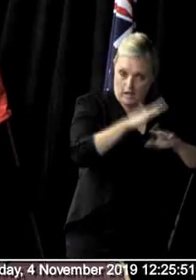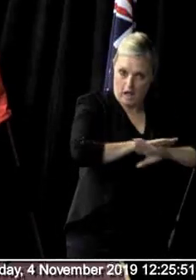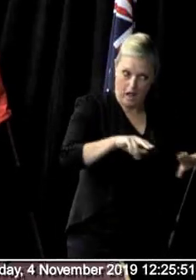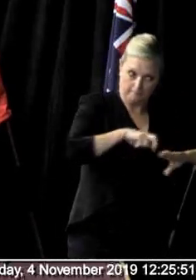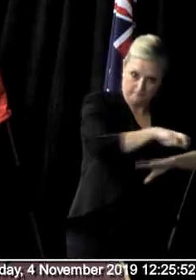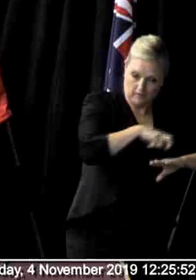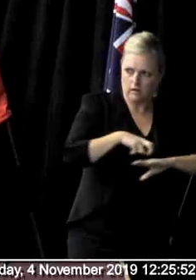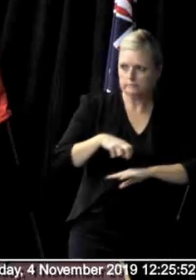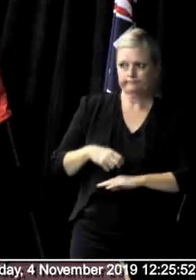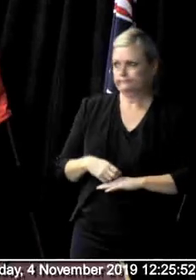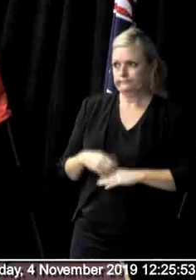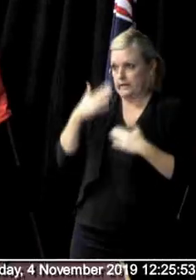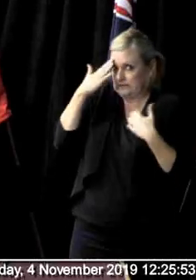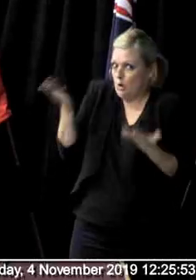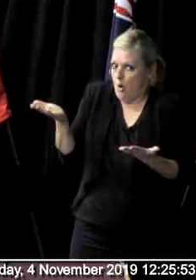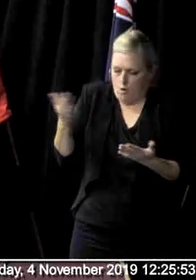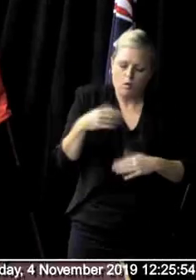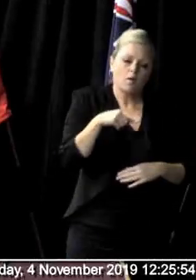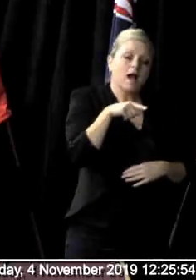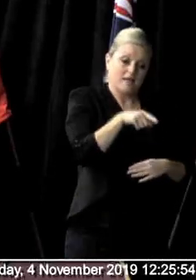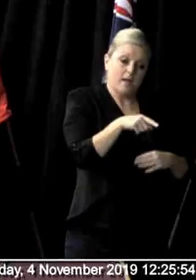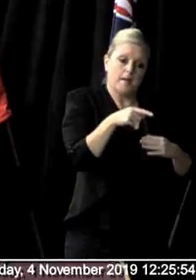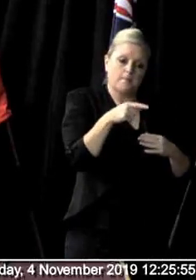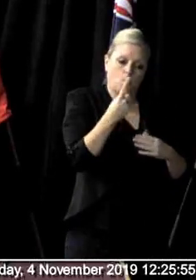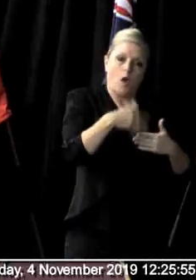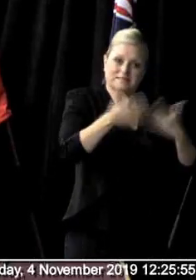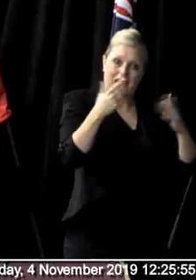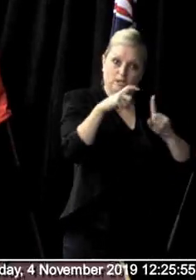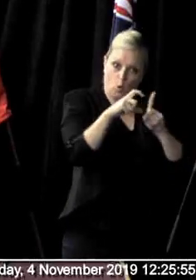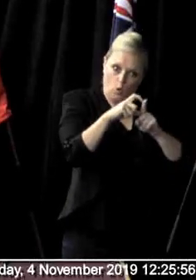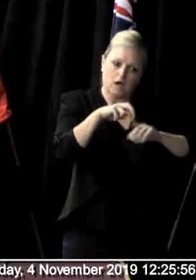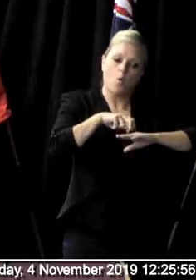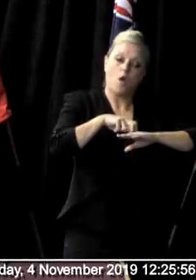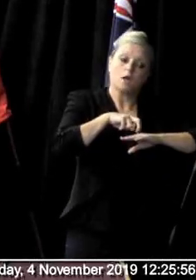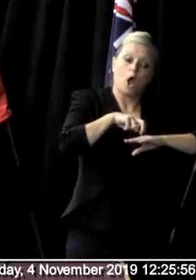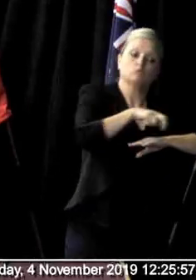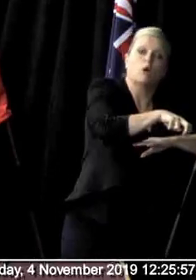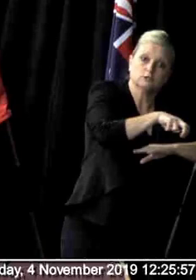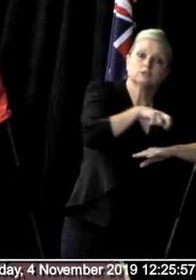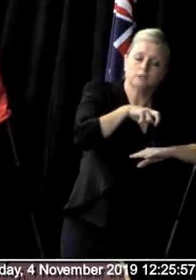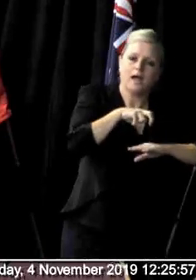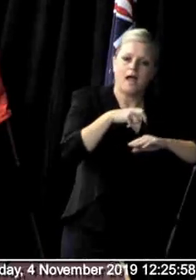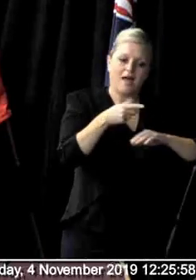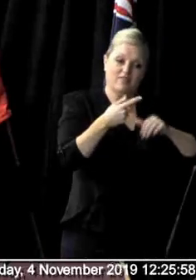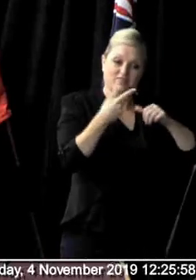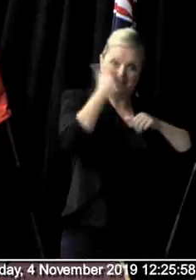And when she did, inevitably, to walk across, the response of the teacher was to scream and yell at her to get out?